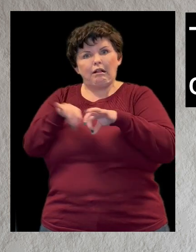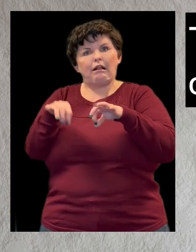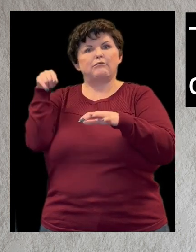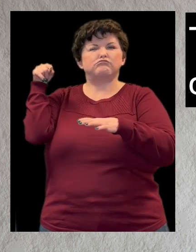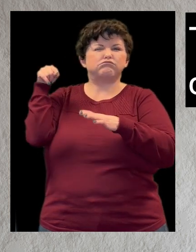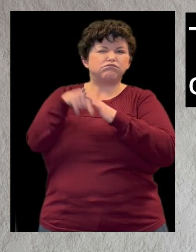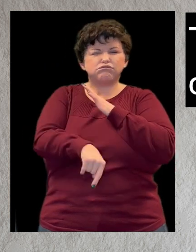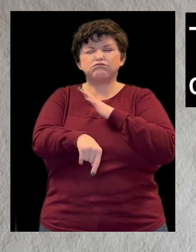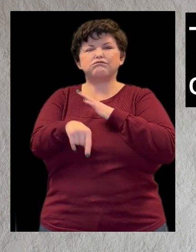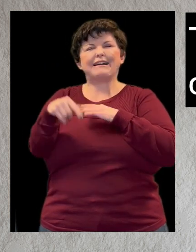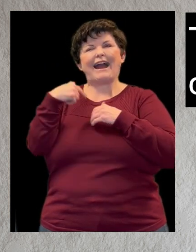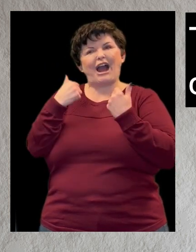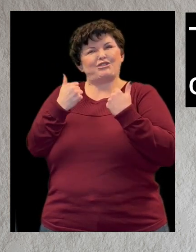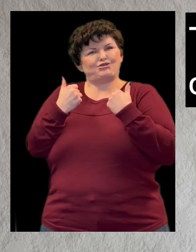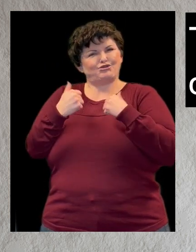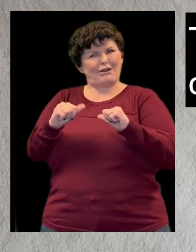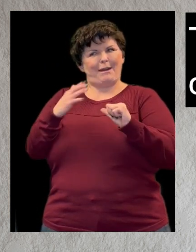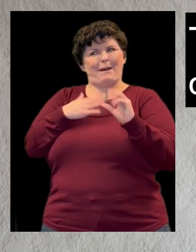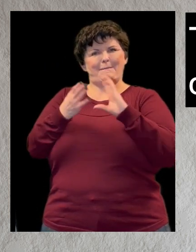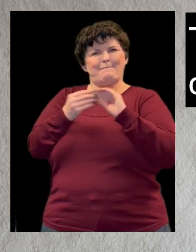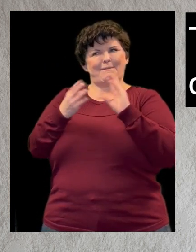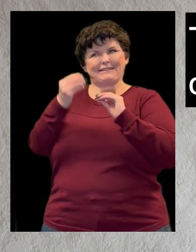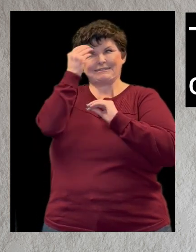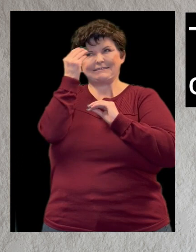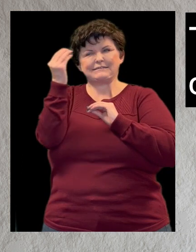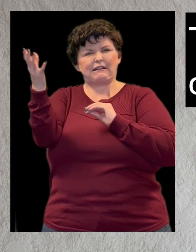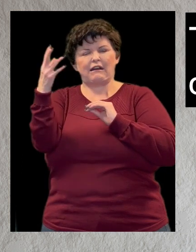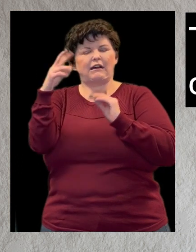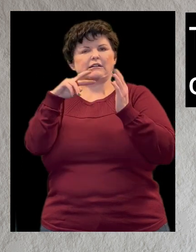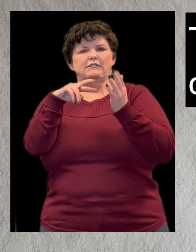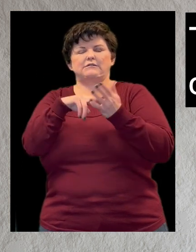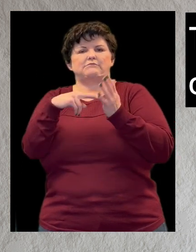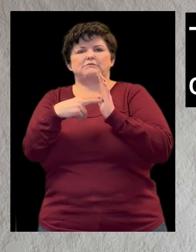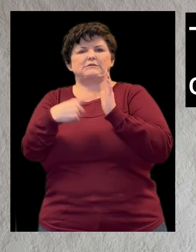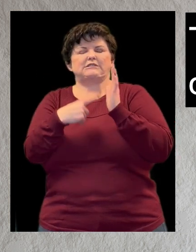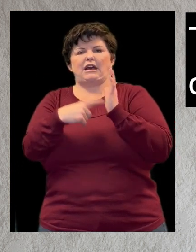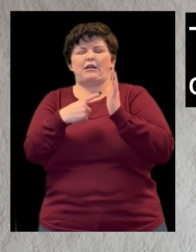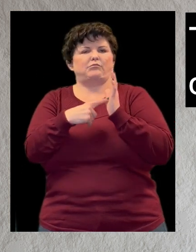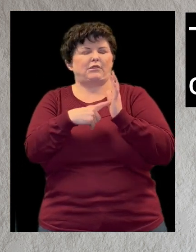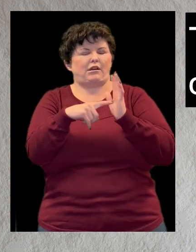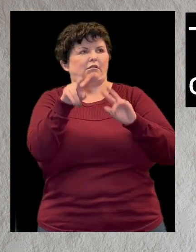the message that I'm trying to convey can get lost and it can almost even confuse the other person